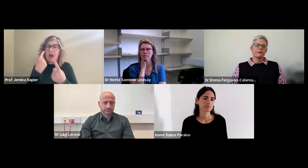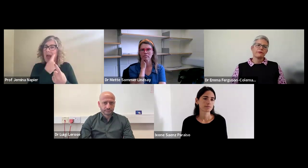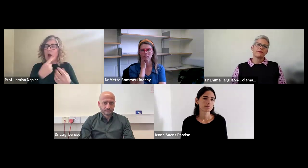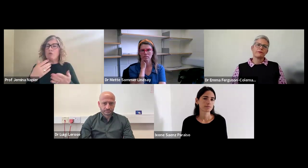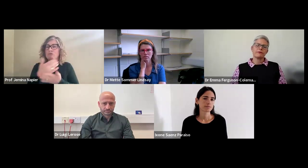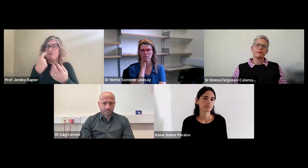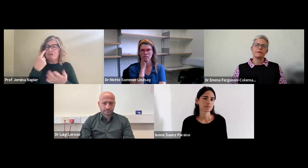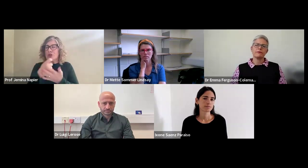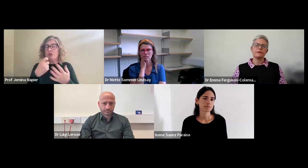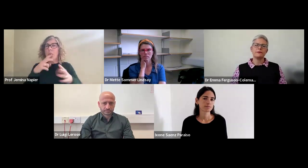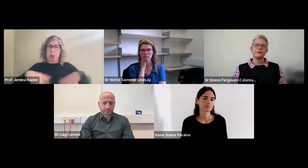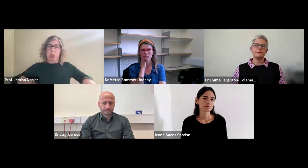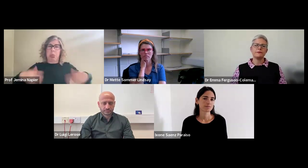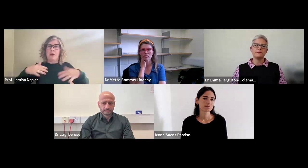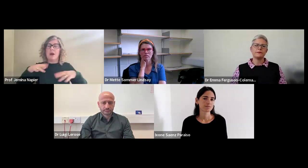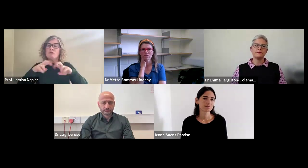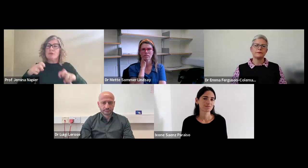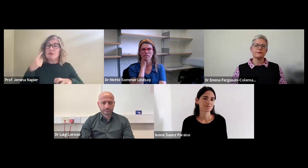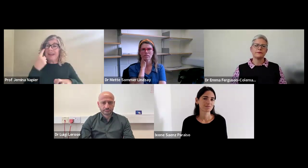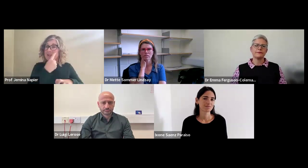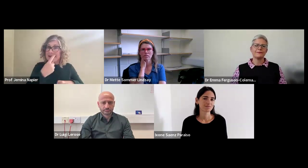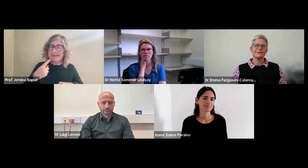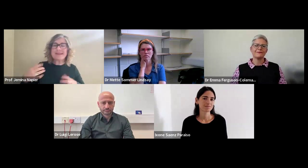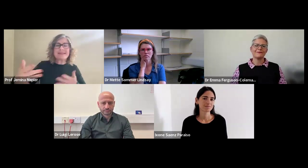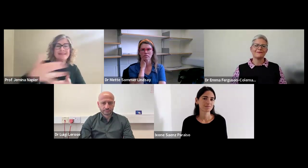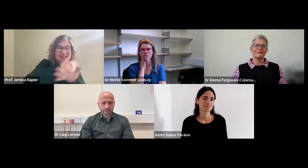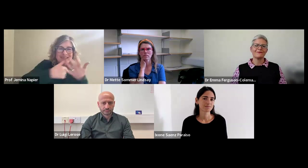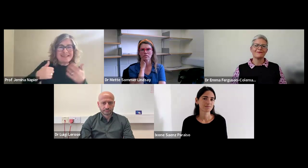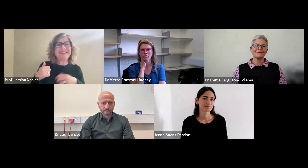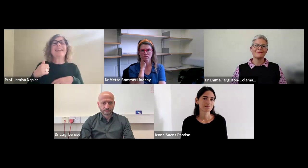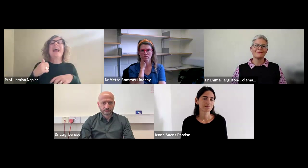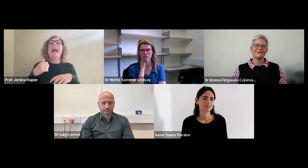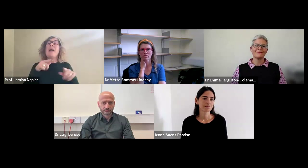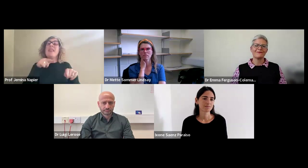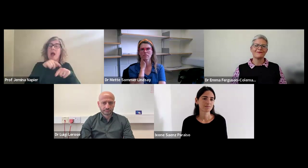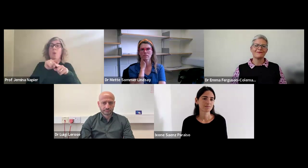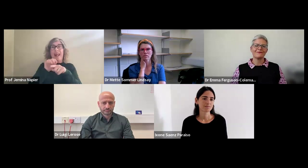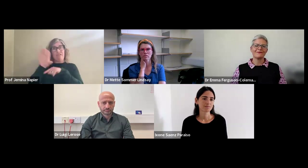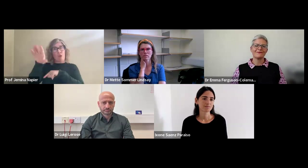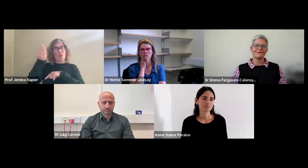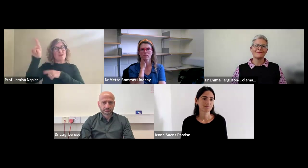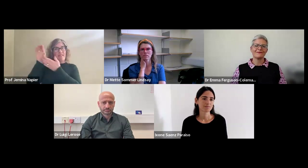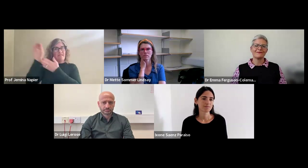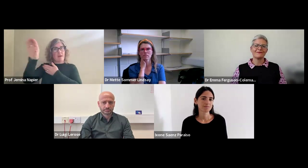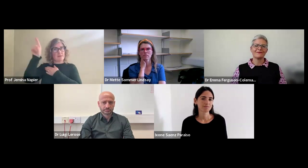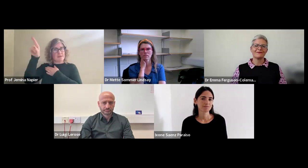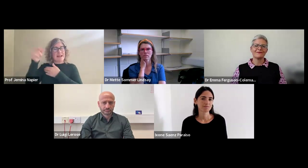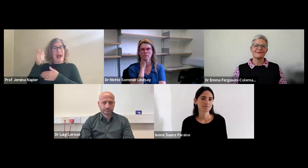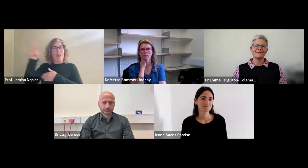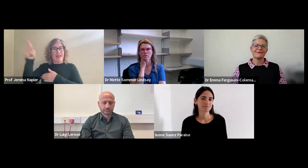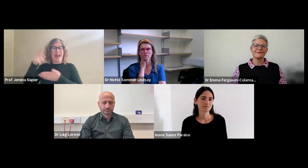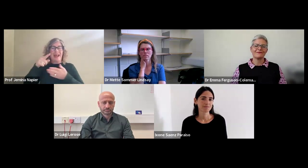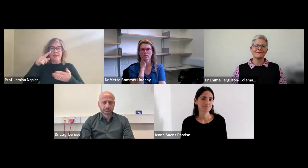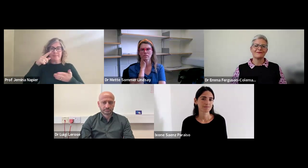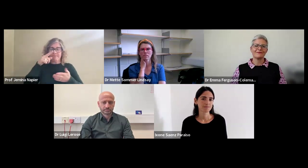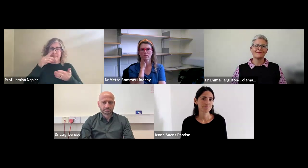this slide we'll be collecting evidence - that will give us insight and hopefully influence